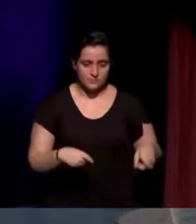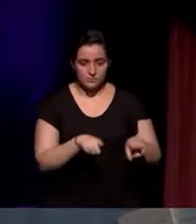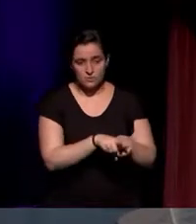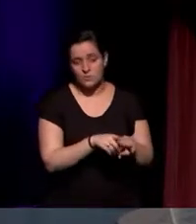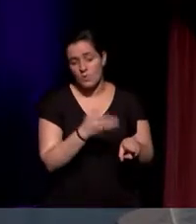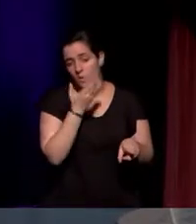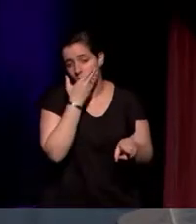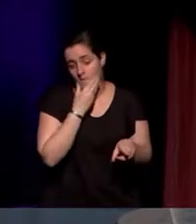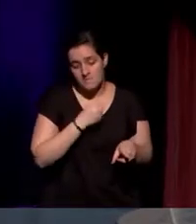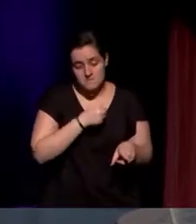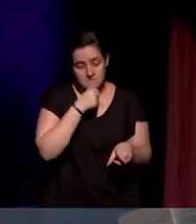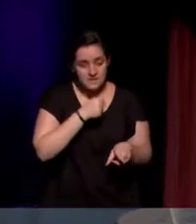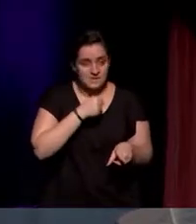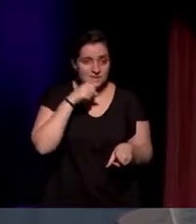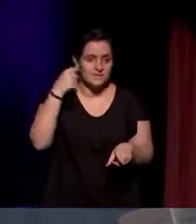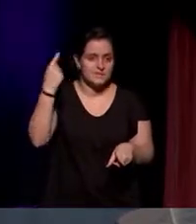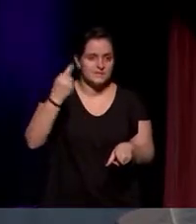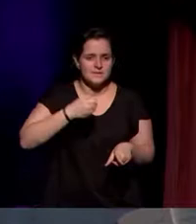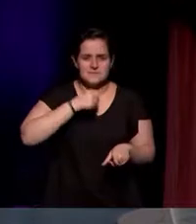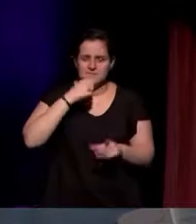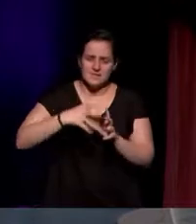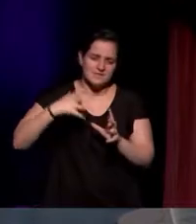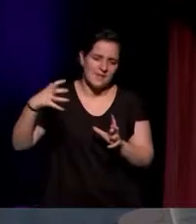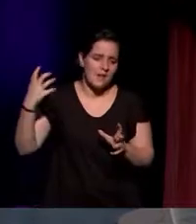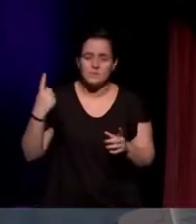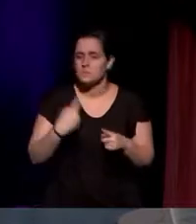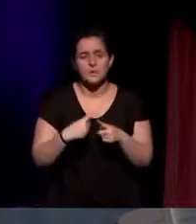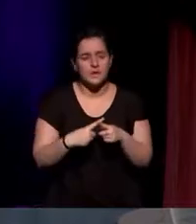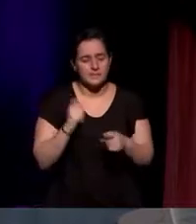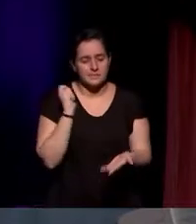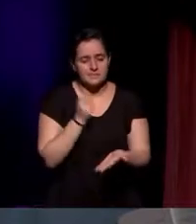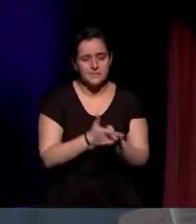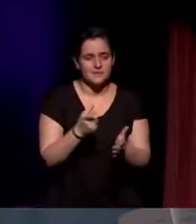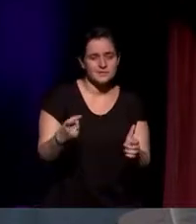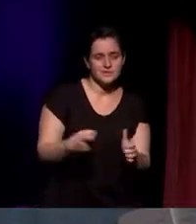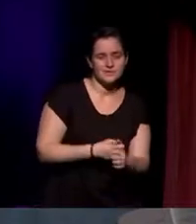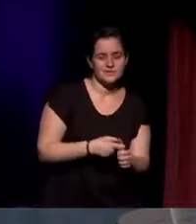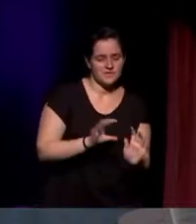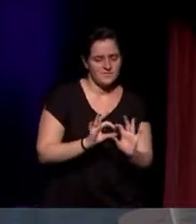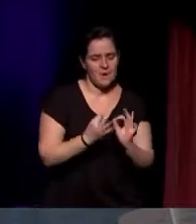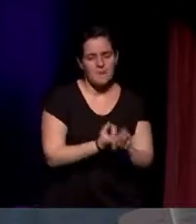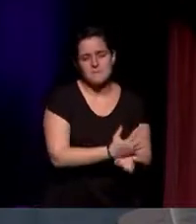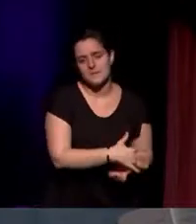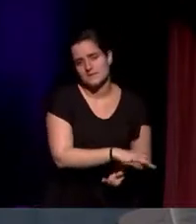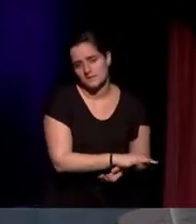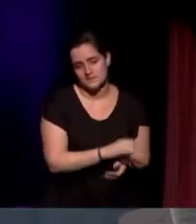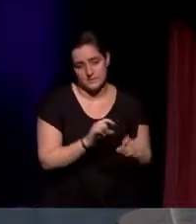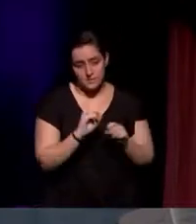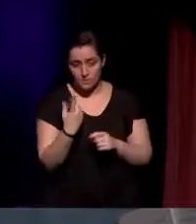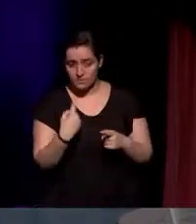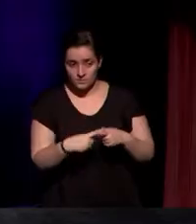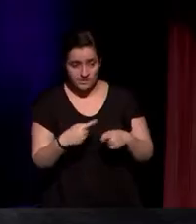to pay, for example, family debt, or because families they cannot sustain them.